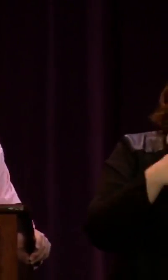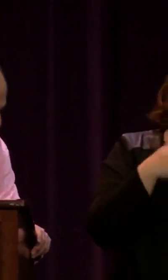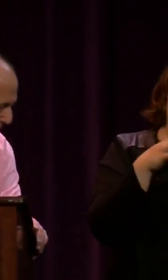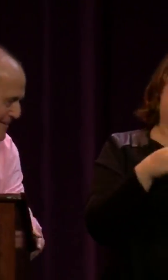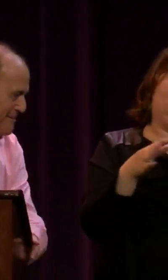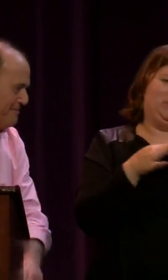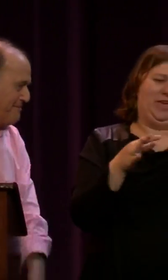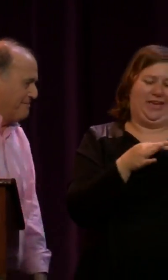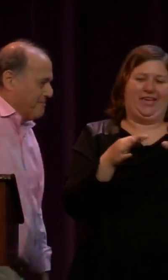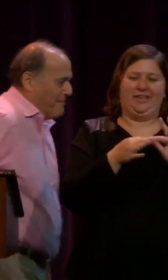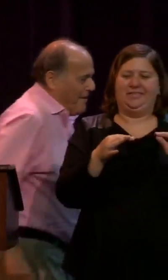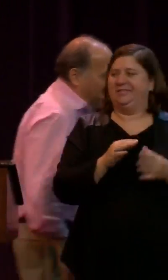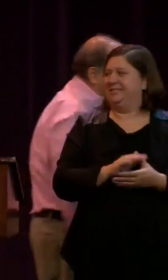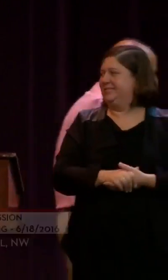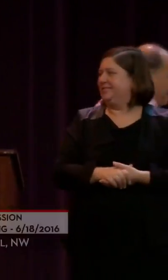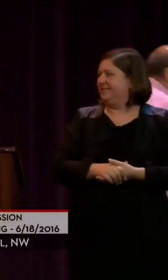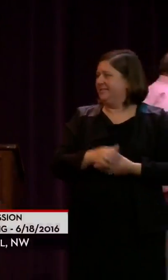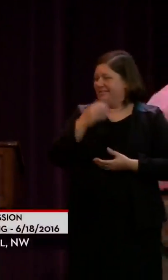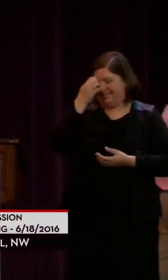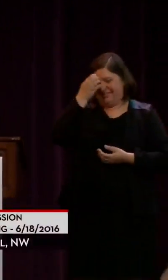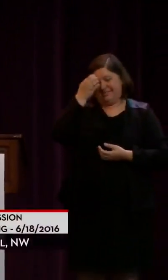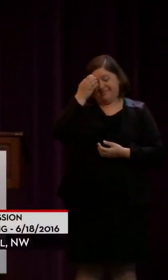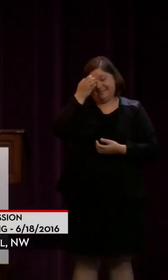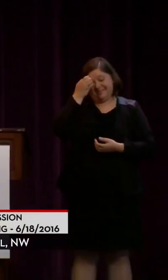THANK YOU, MR. PLOTKIN.